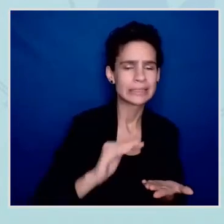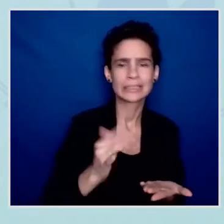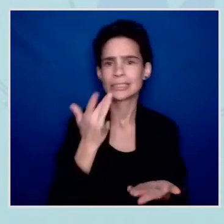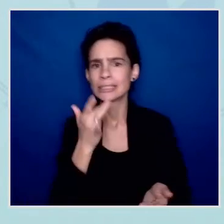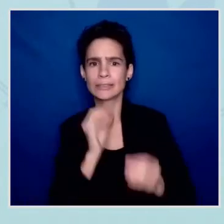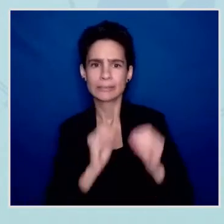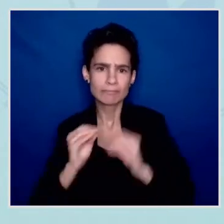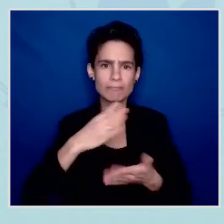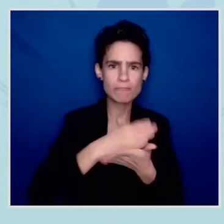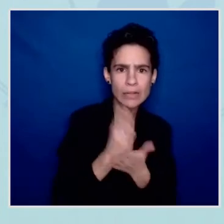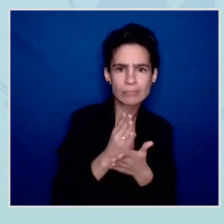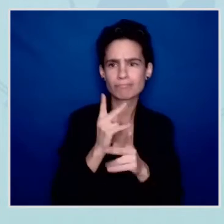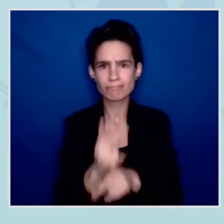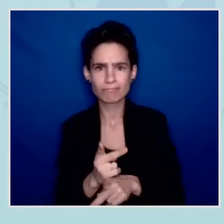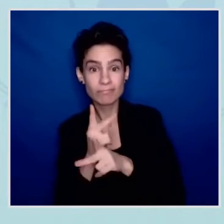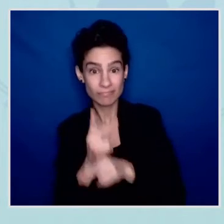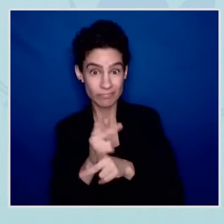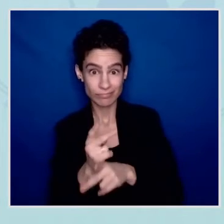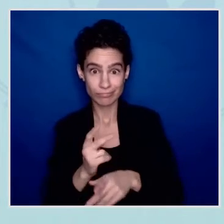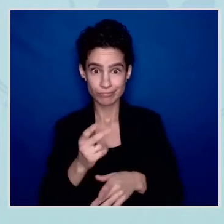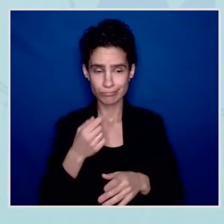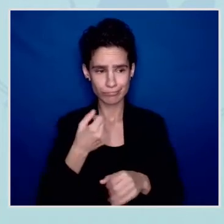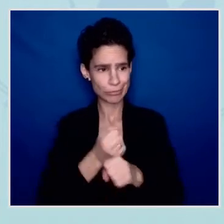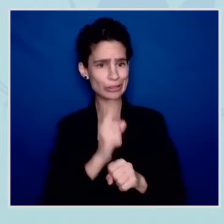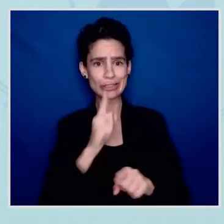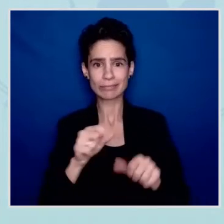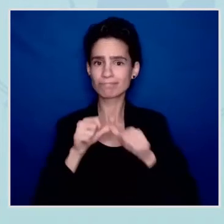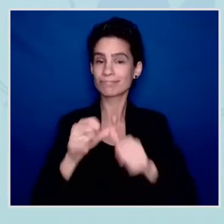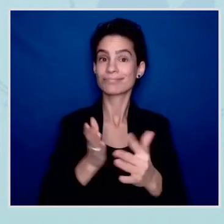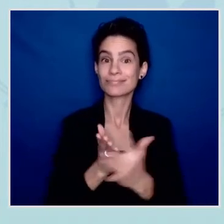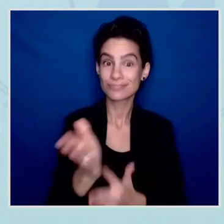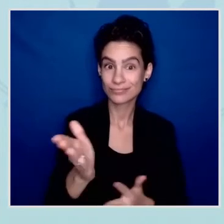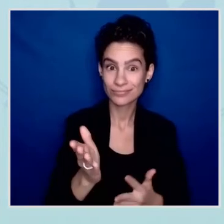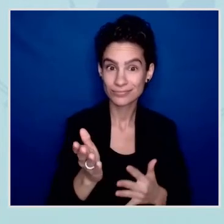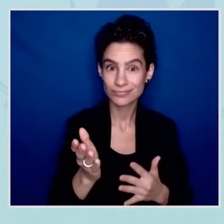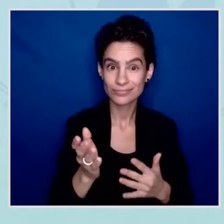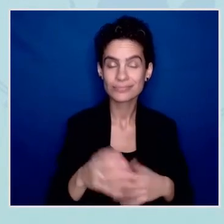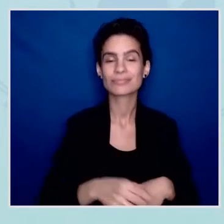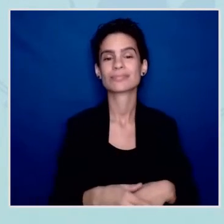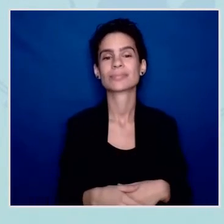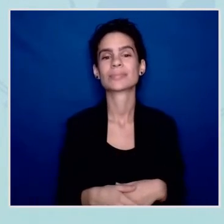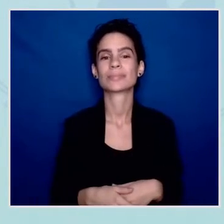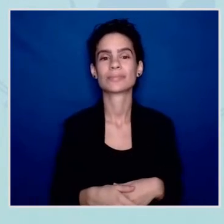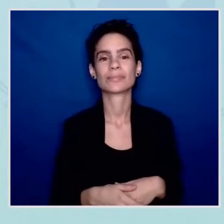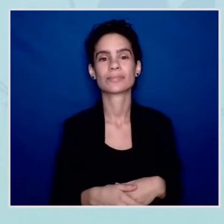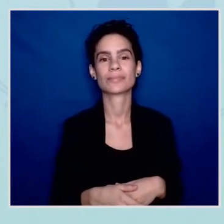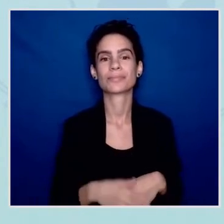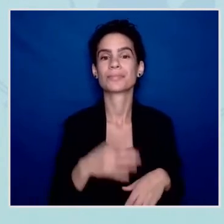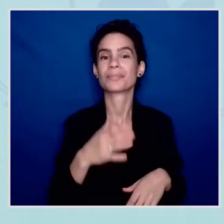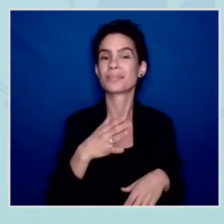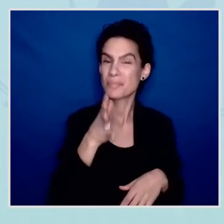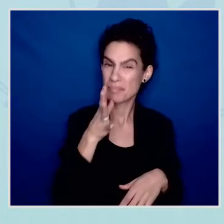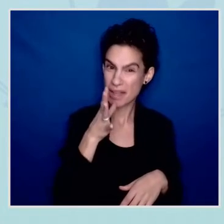AMERICAN FAMILIES ACROSS THIS COUNTRY TODAY WE HAD TO CUT